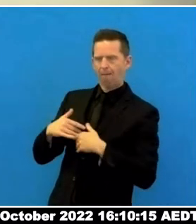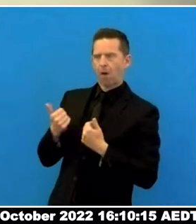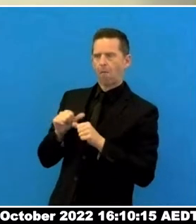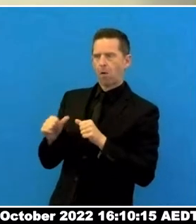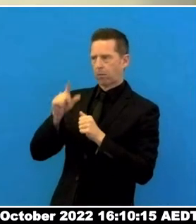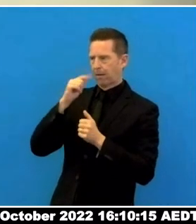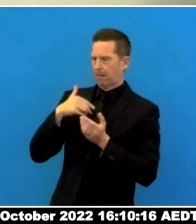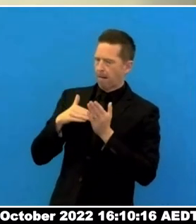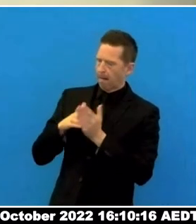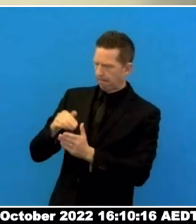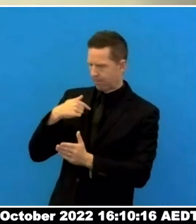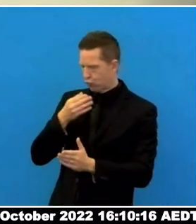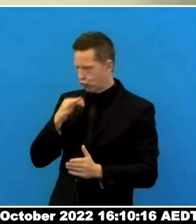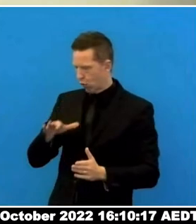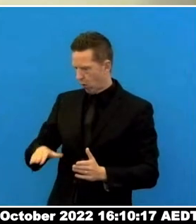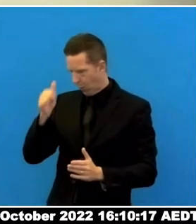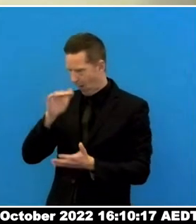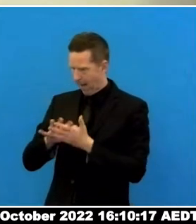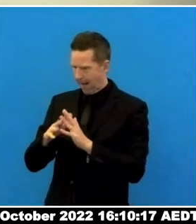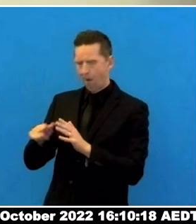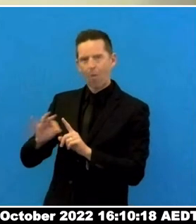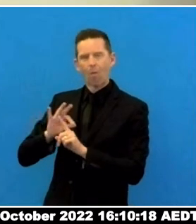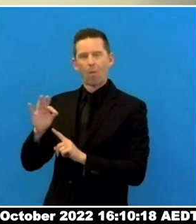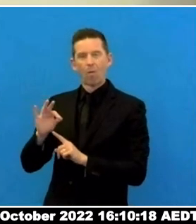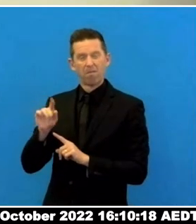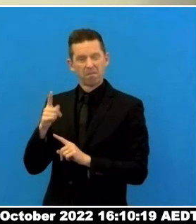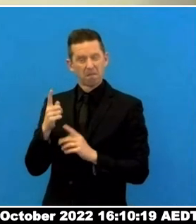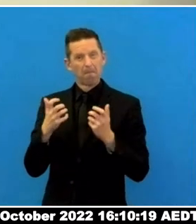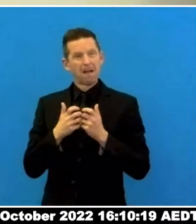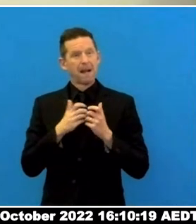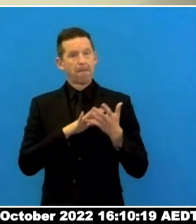But many parents, they think that if the child has a disability,